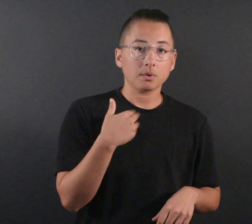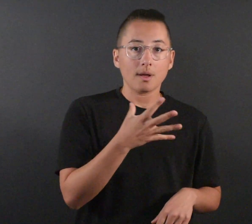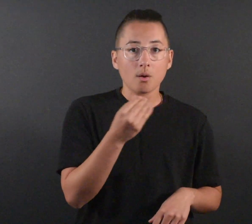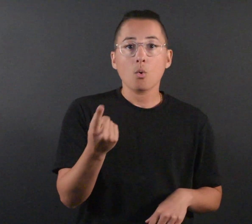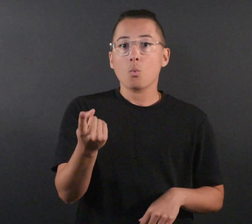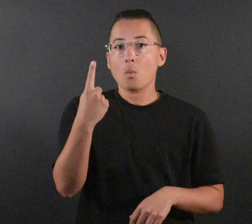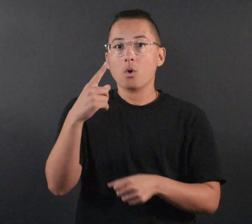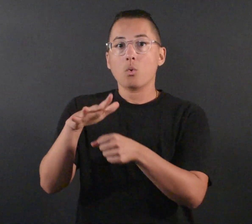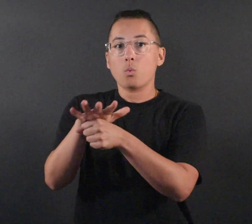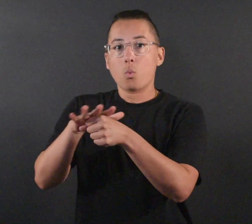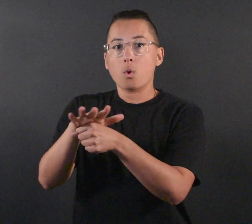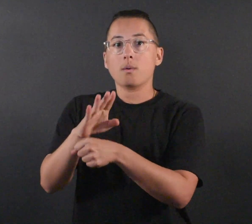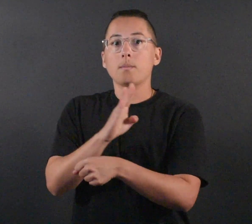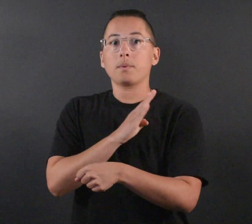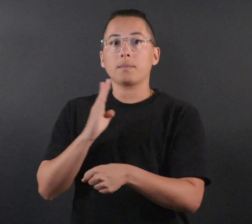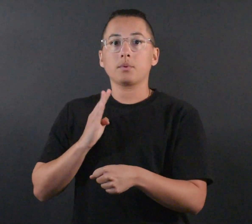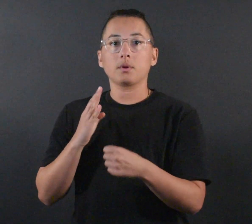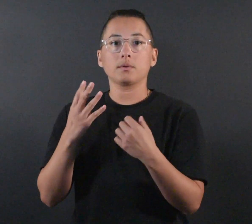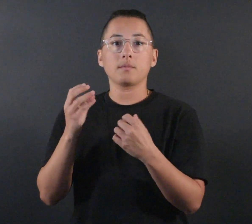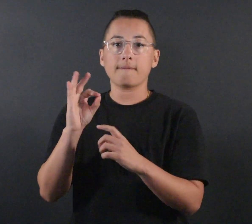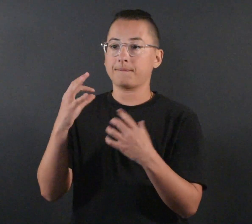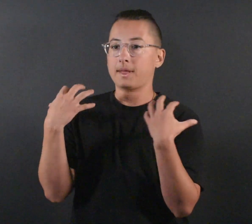• 1 local board of health representative